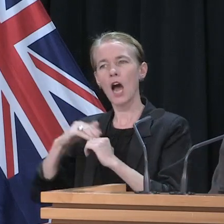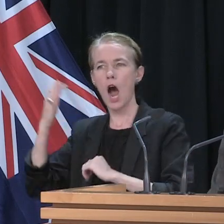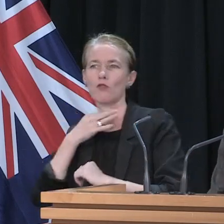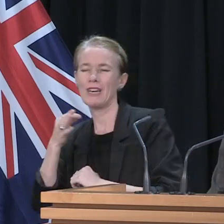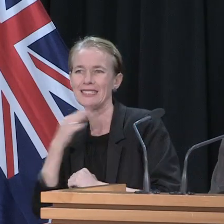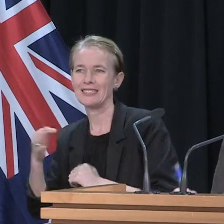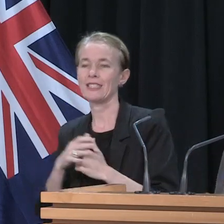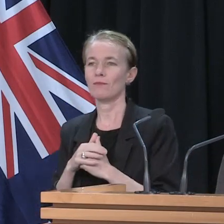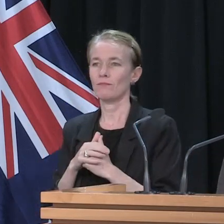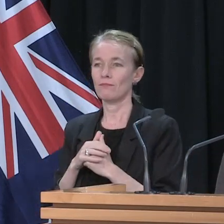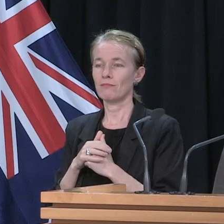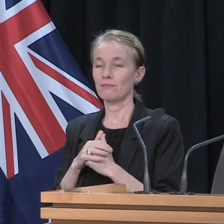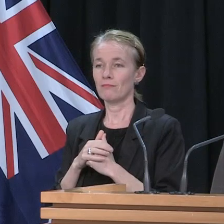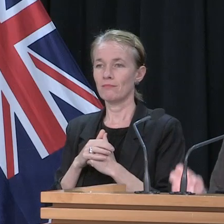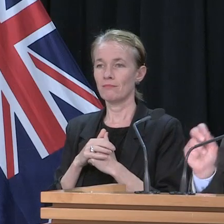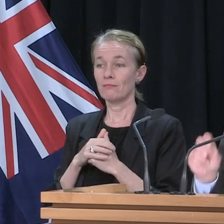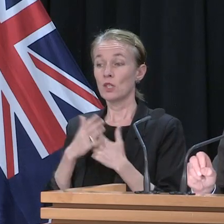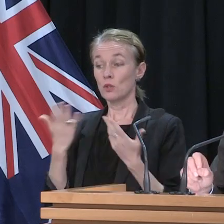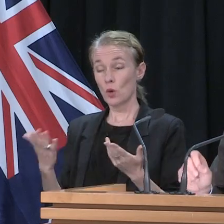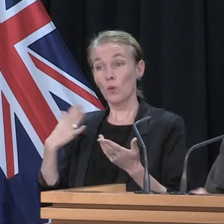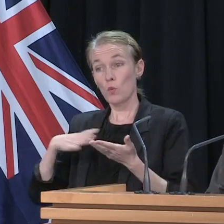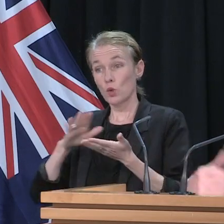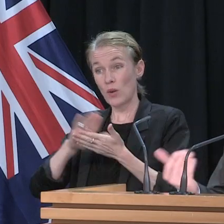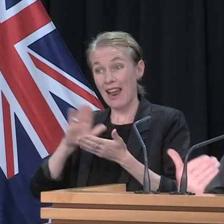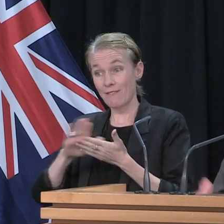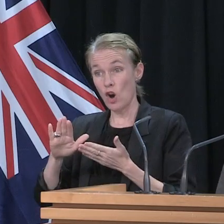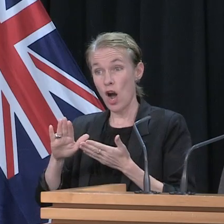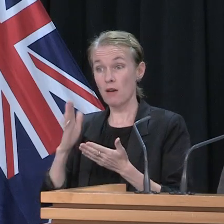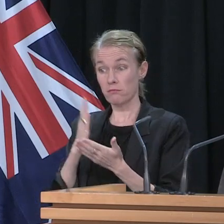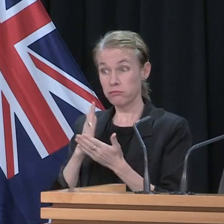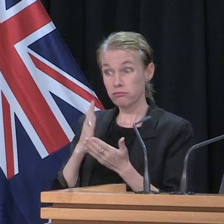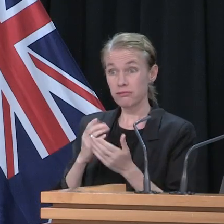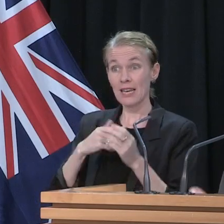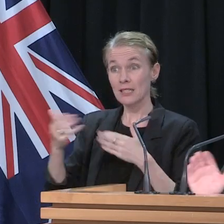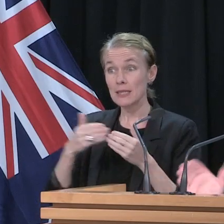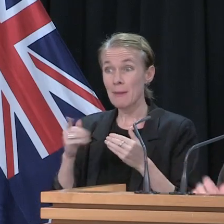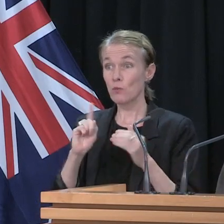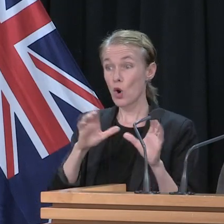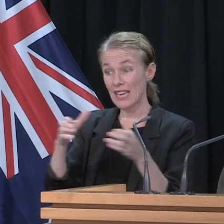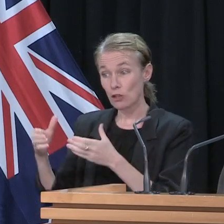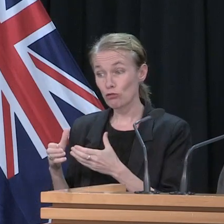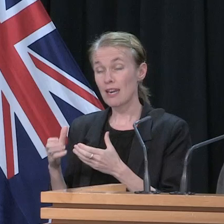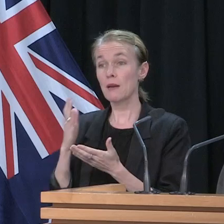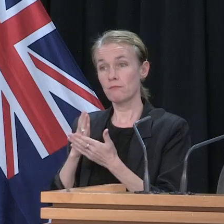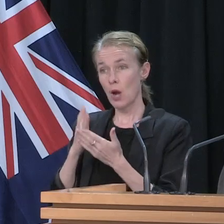Secondly they wanted confirmation they would be paid for swabbing anybody regardless of what category they were in. That's the